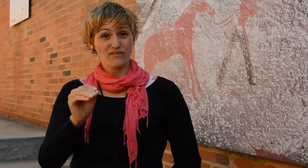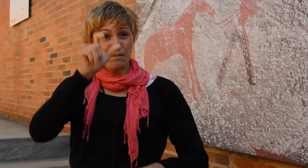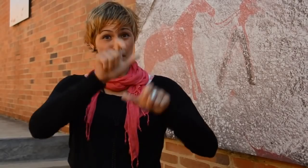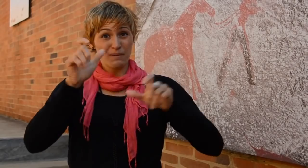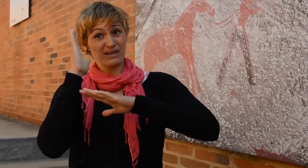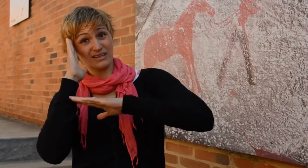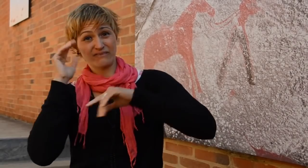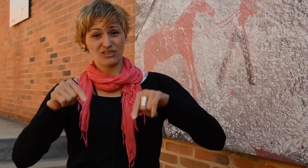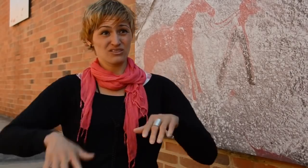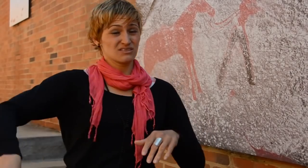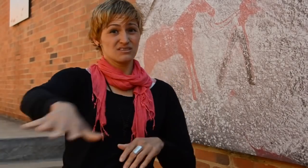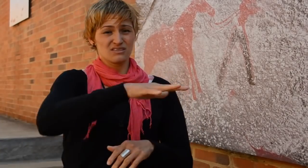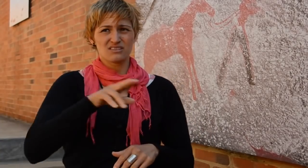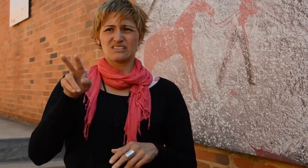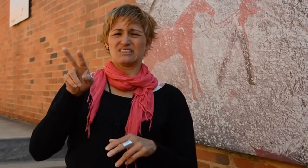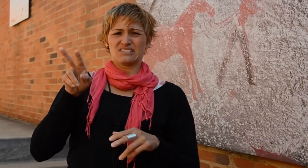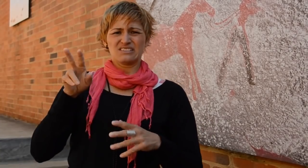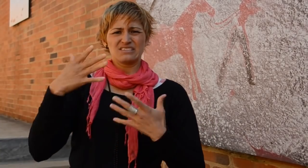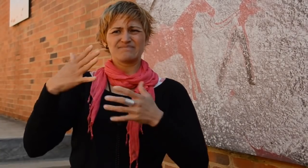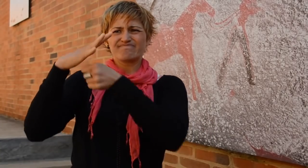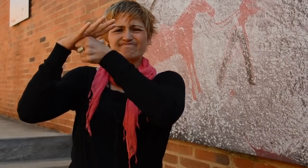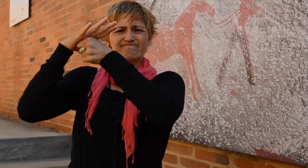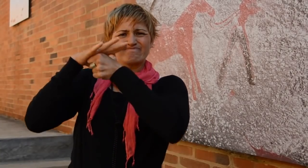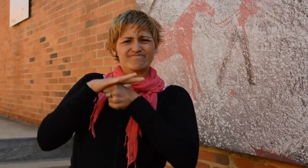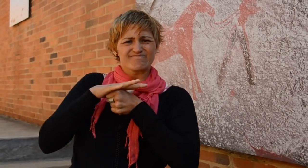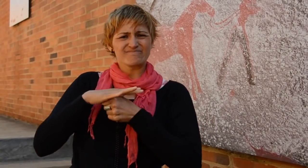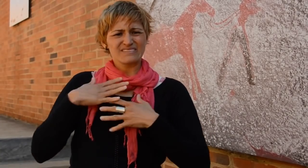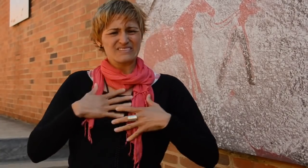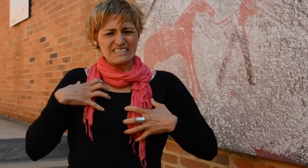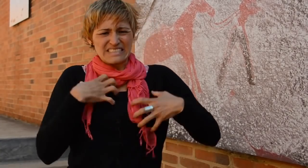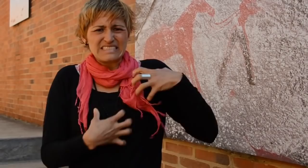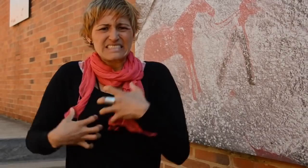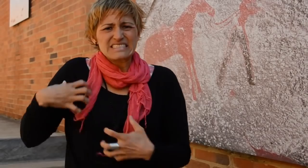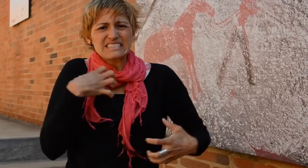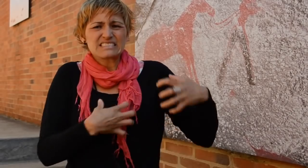The South African residents felt oppressed and expressed